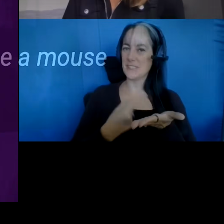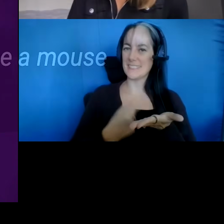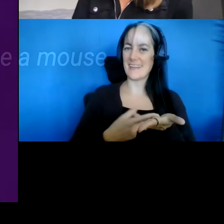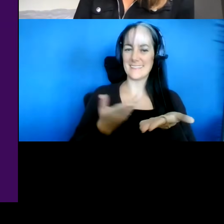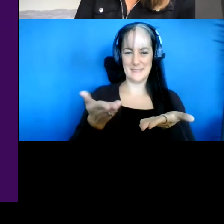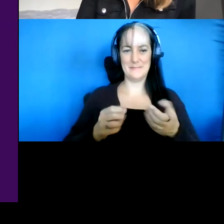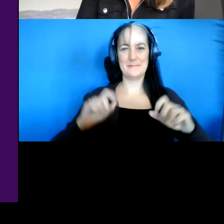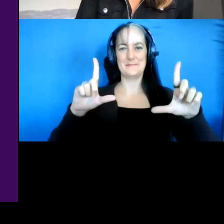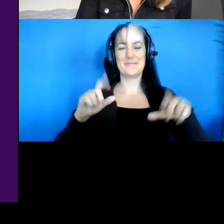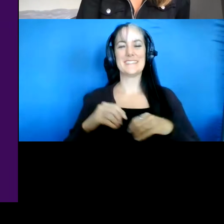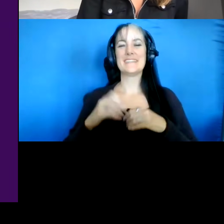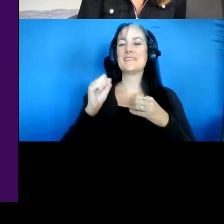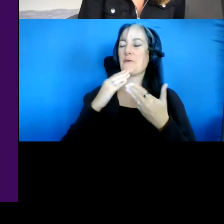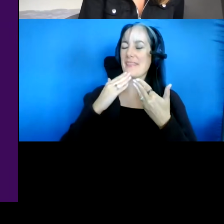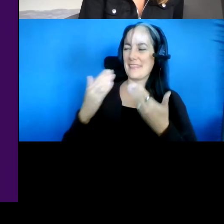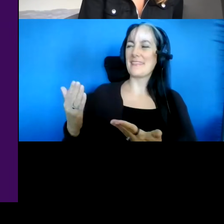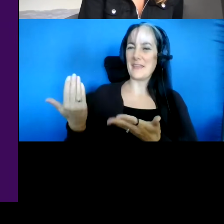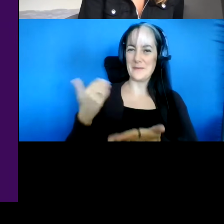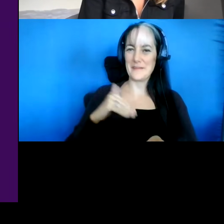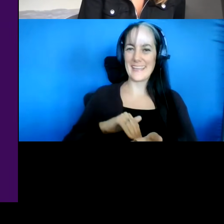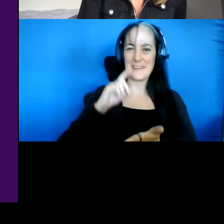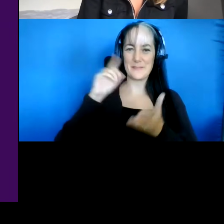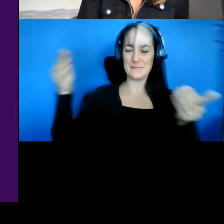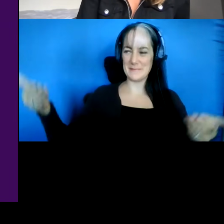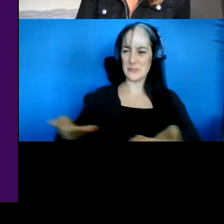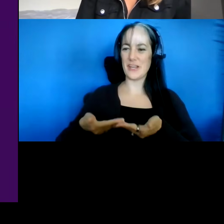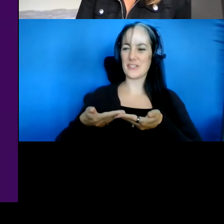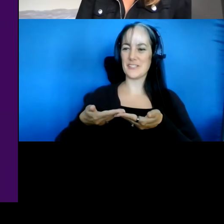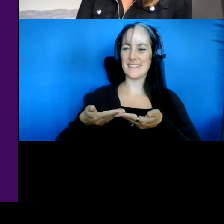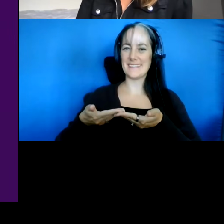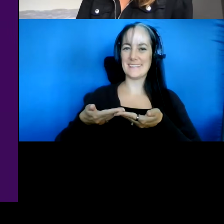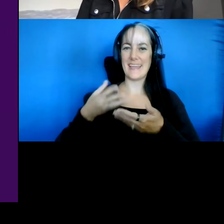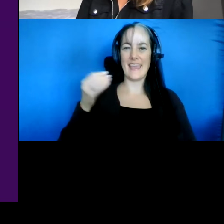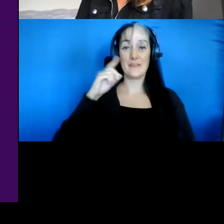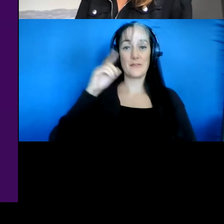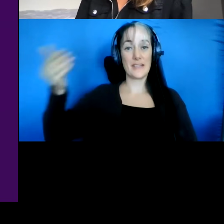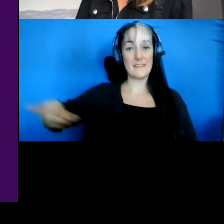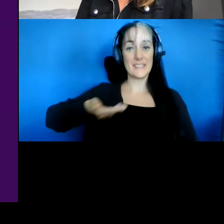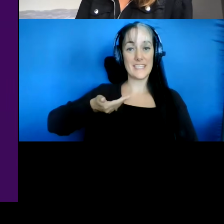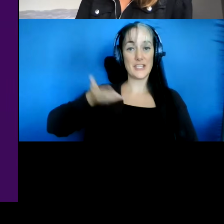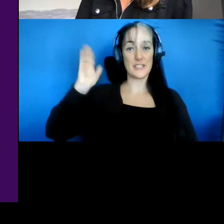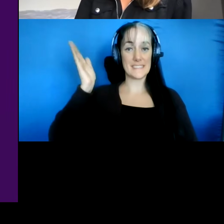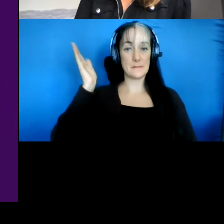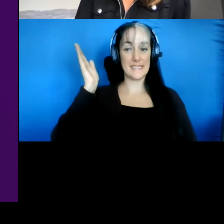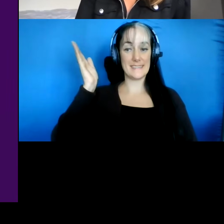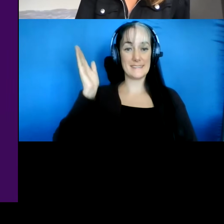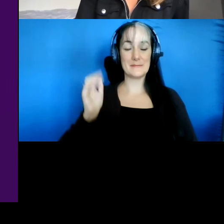Thank you so much for the introduction, Jonathan, and for the invitation to speak at web accessibility